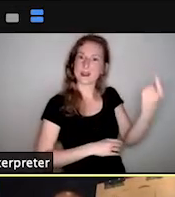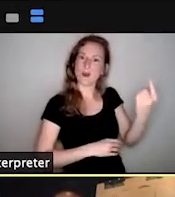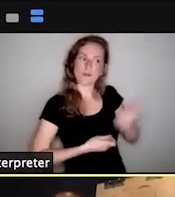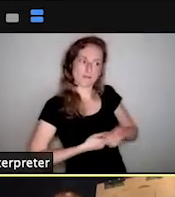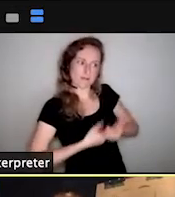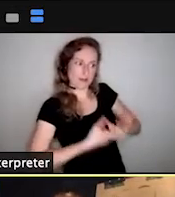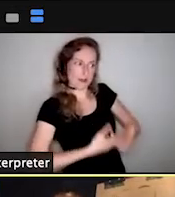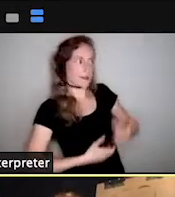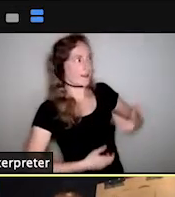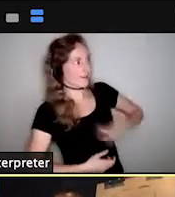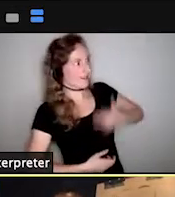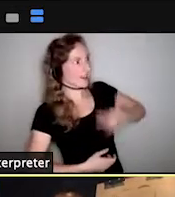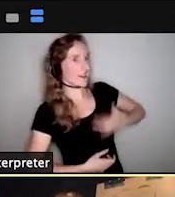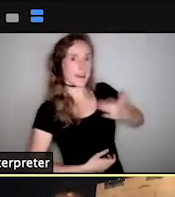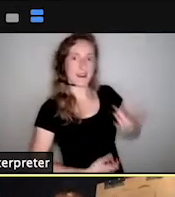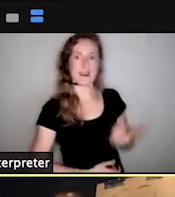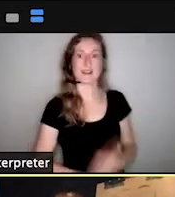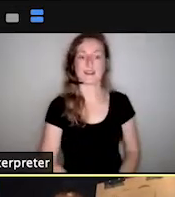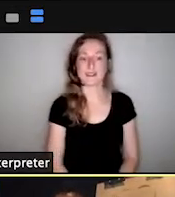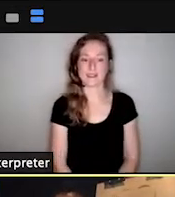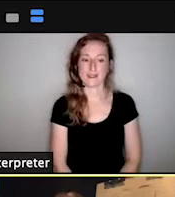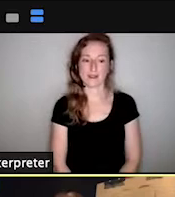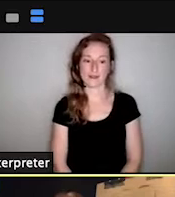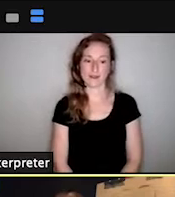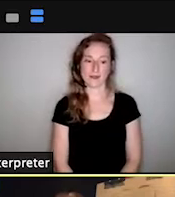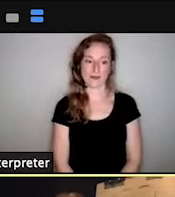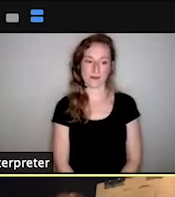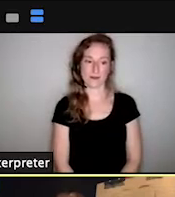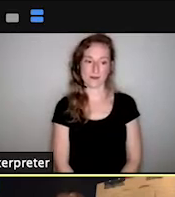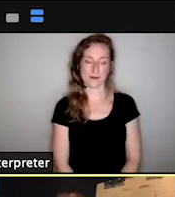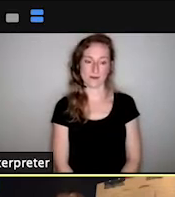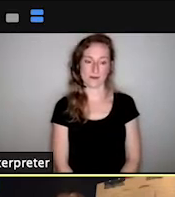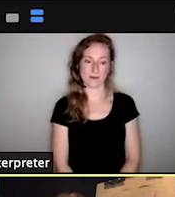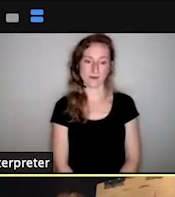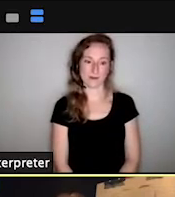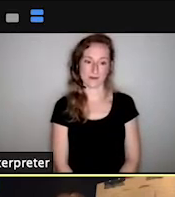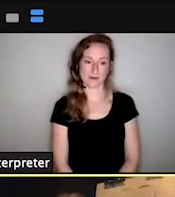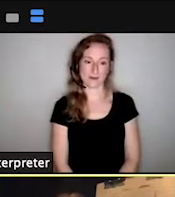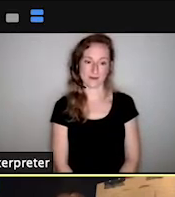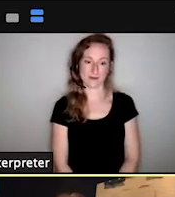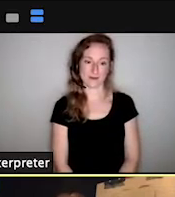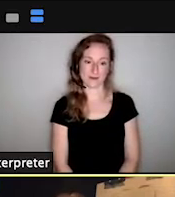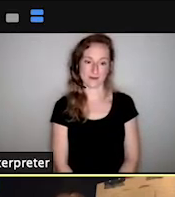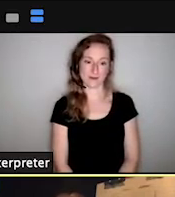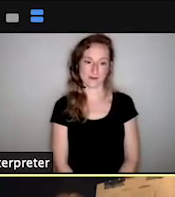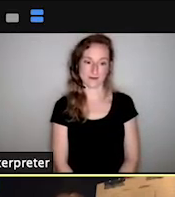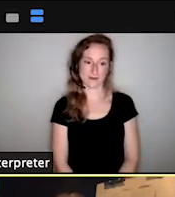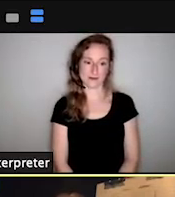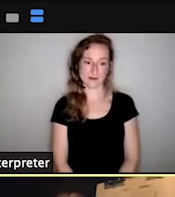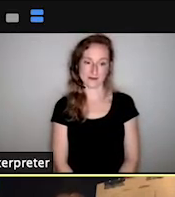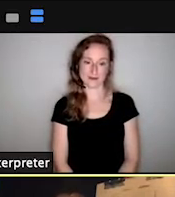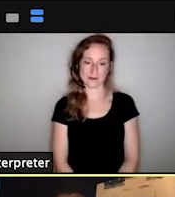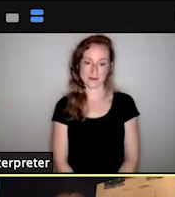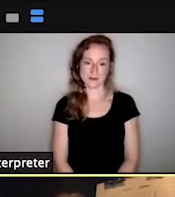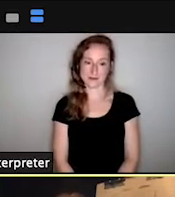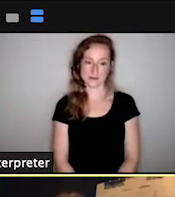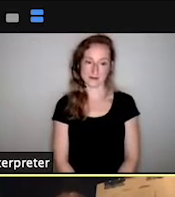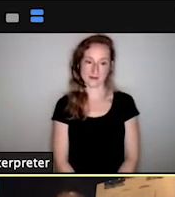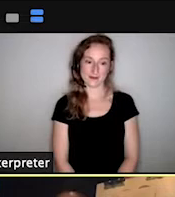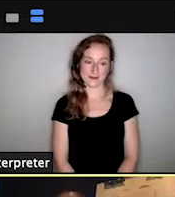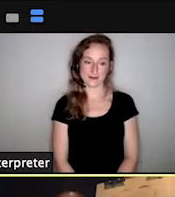look at this painting.